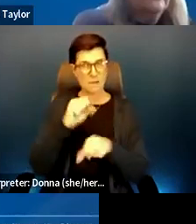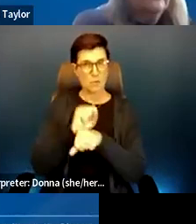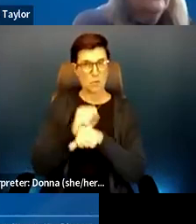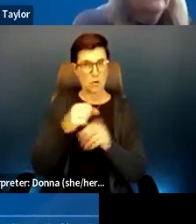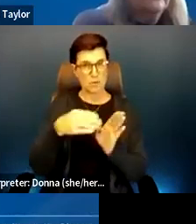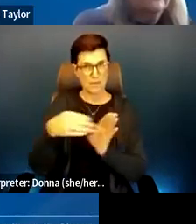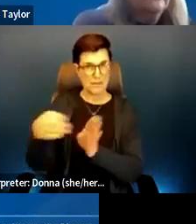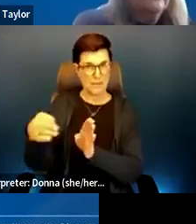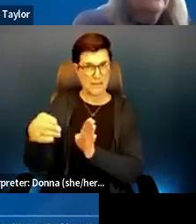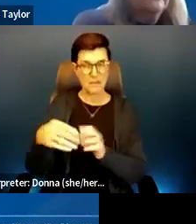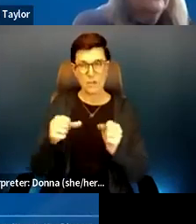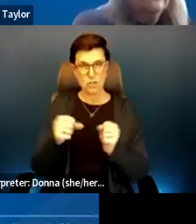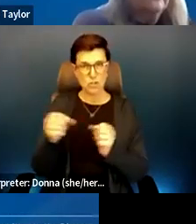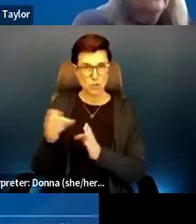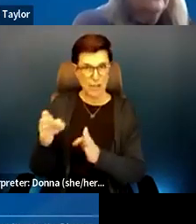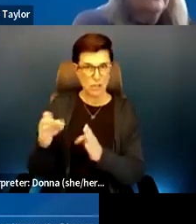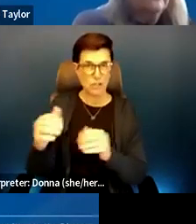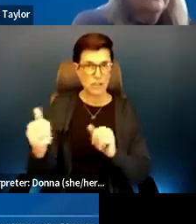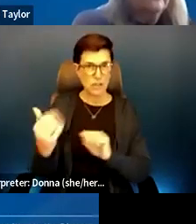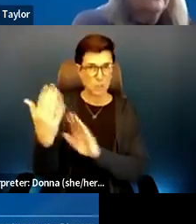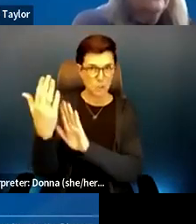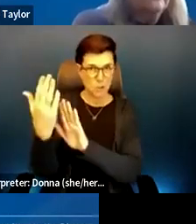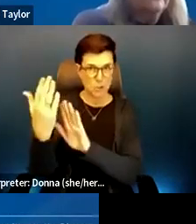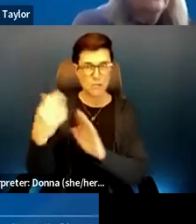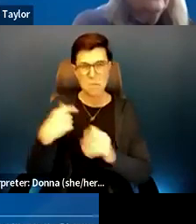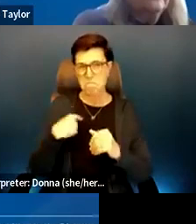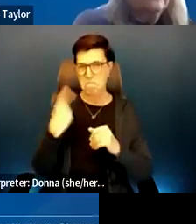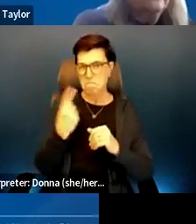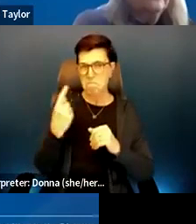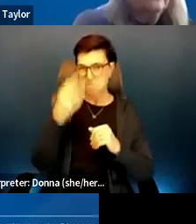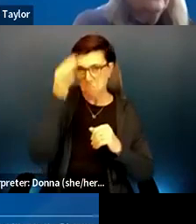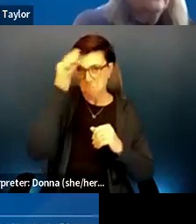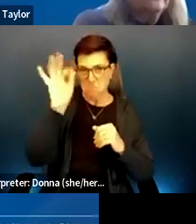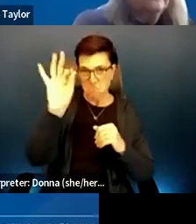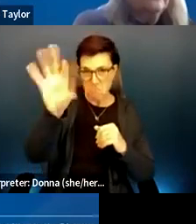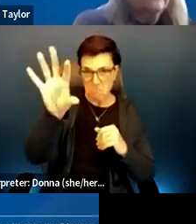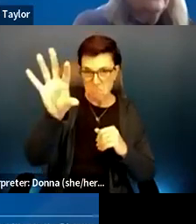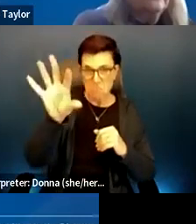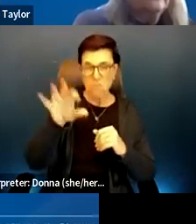and approaches, something that would be helpful to understand is where those jurisdictions have been